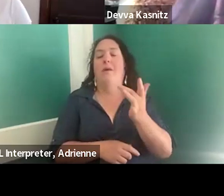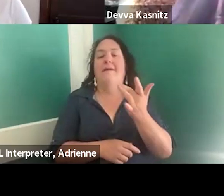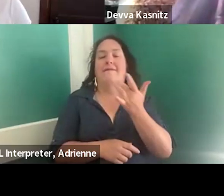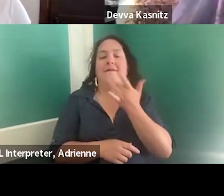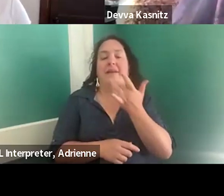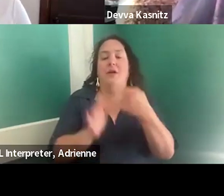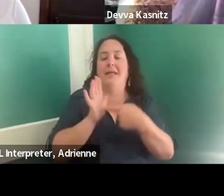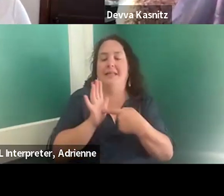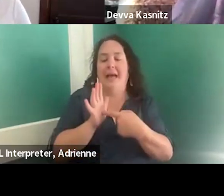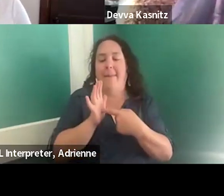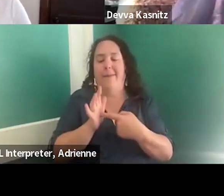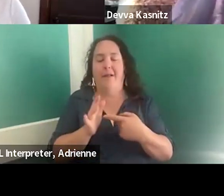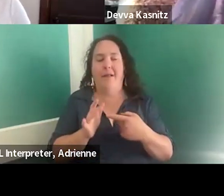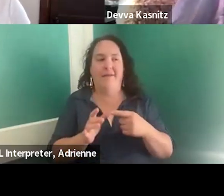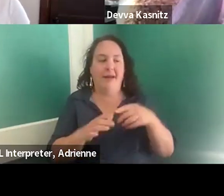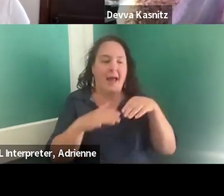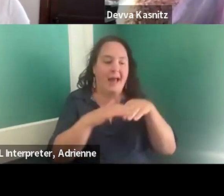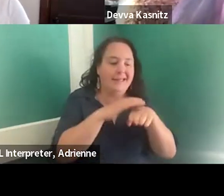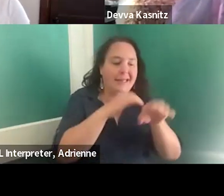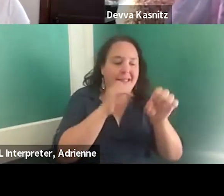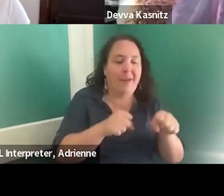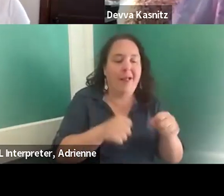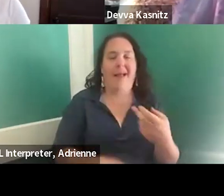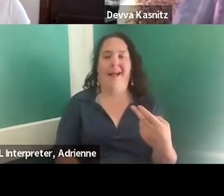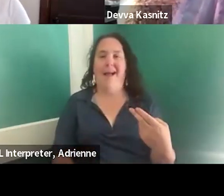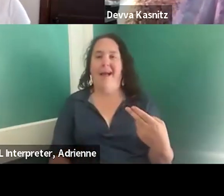whether alone or as part of a community?